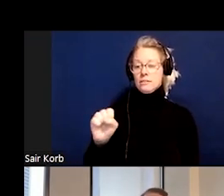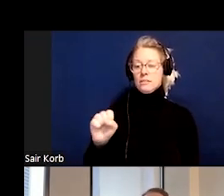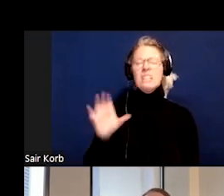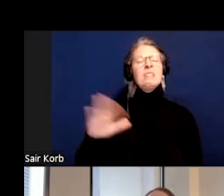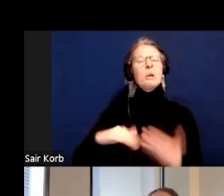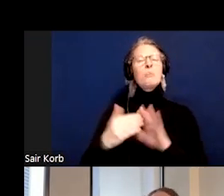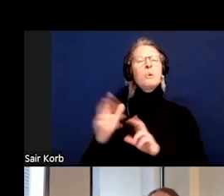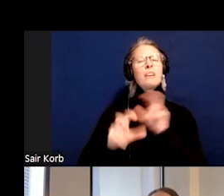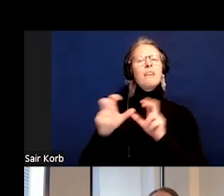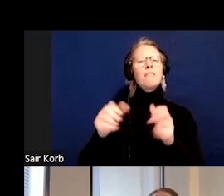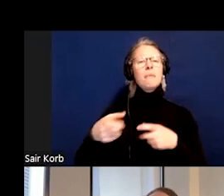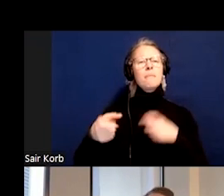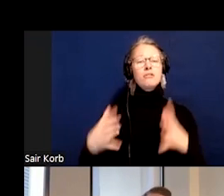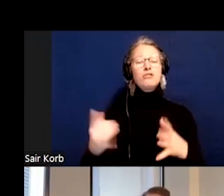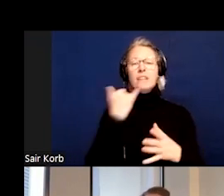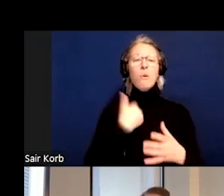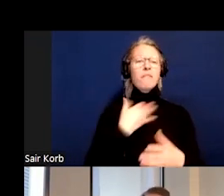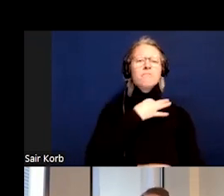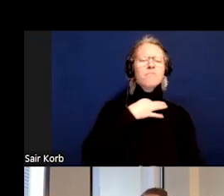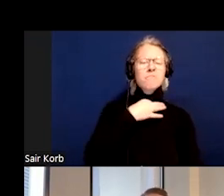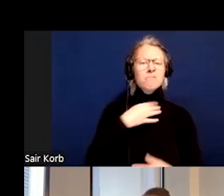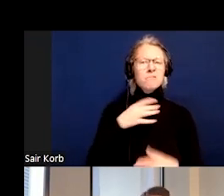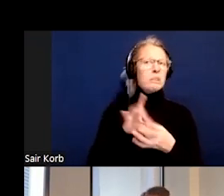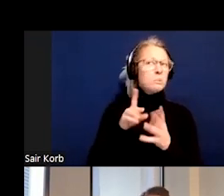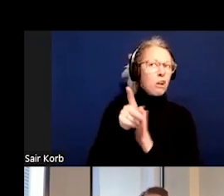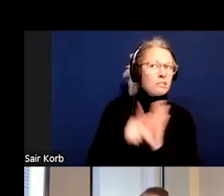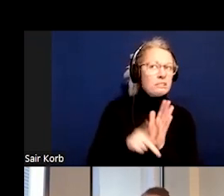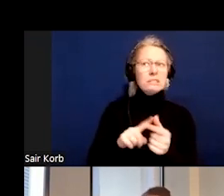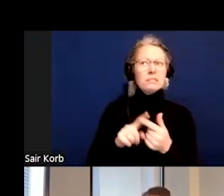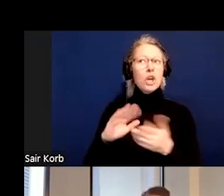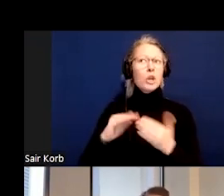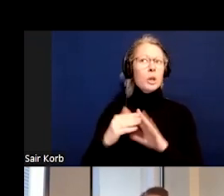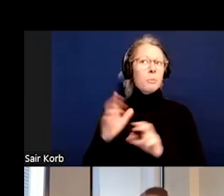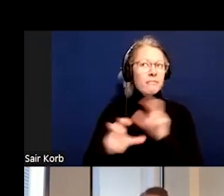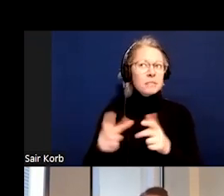program processes, policies or to have a conversation about our approach to our program design and